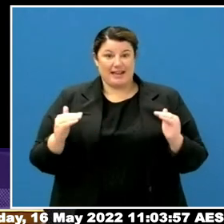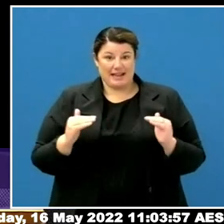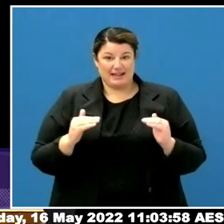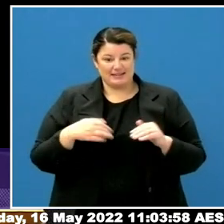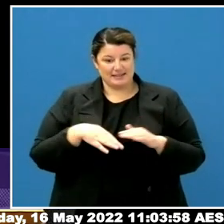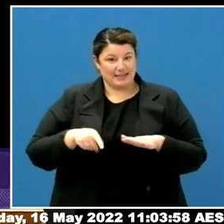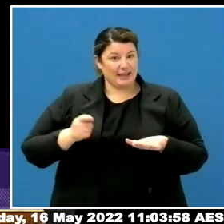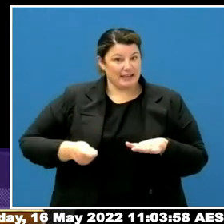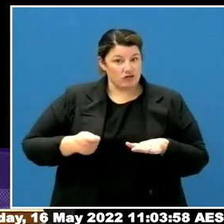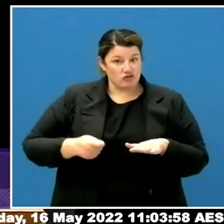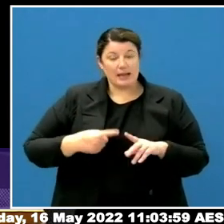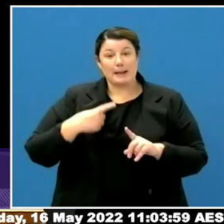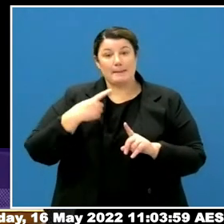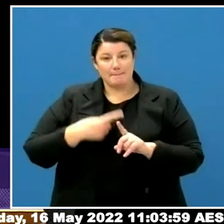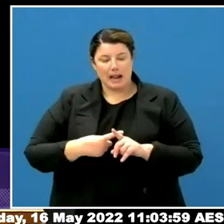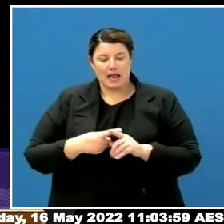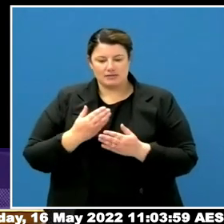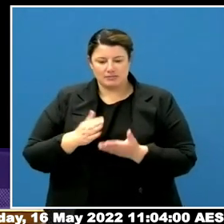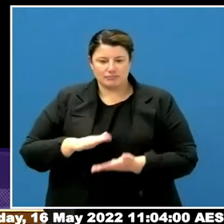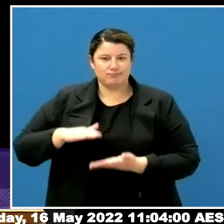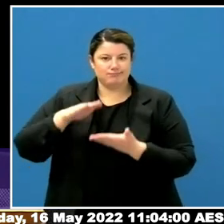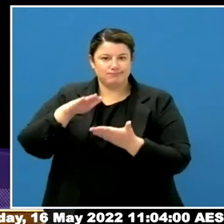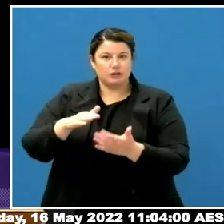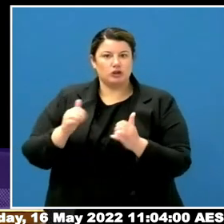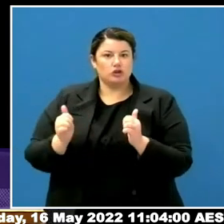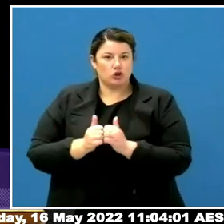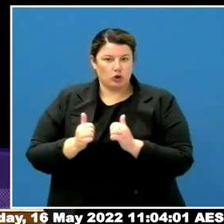Commissioners, you are committed to ensuring that this hearing is conducted fairly and